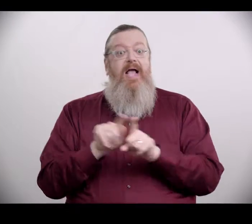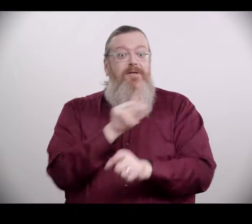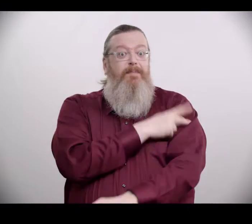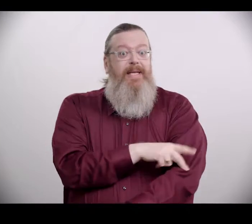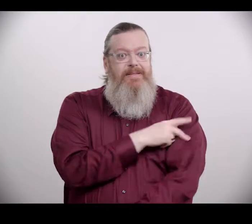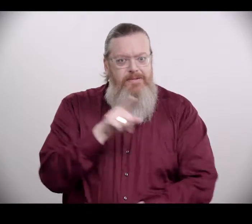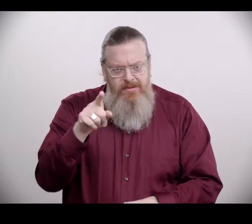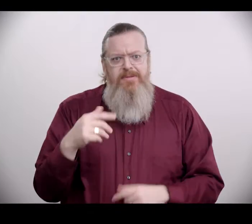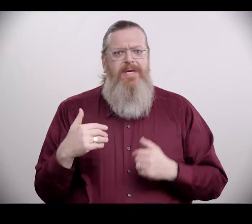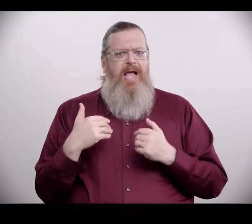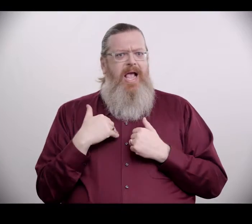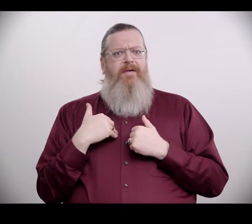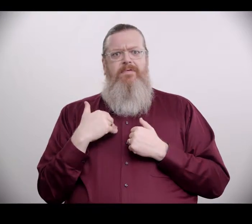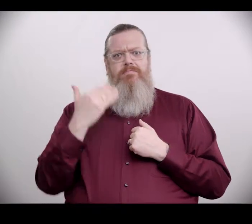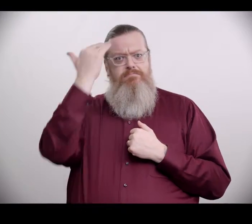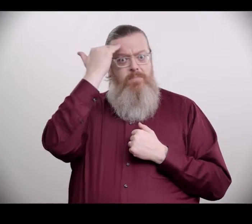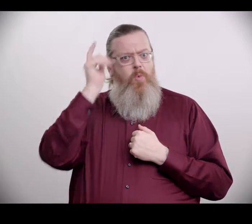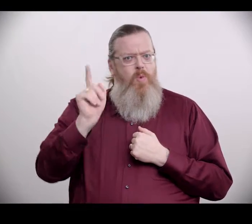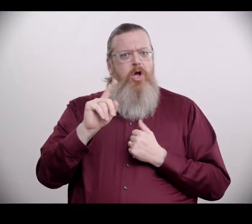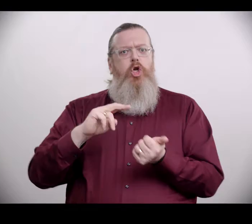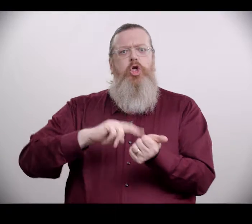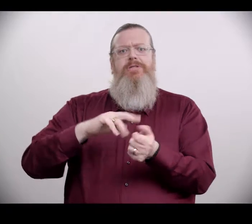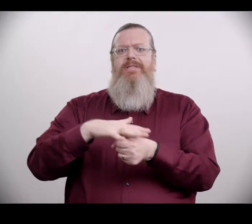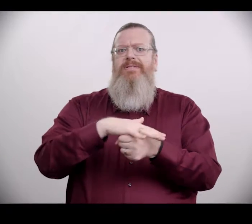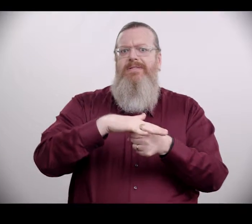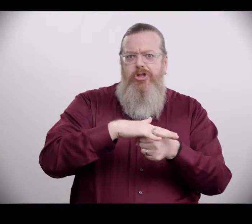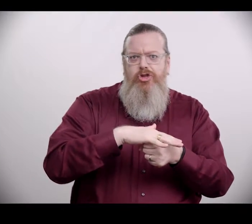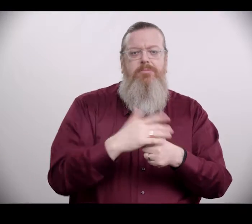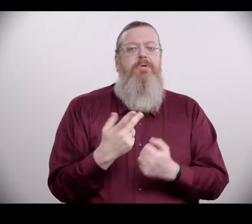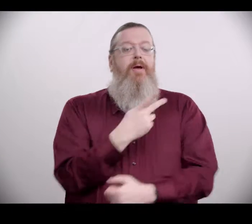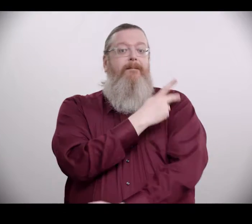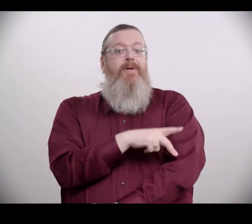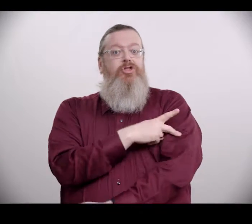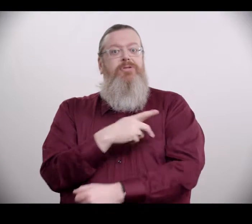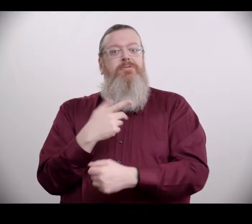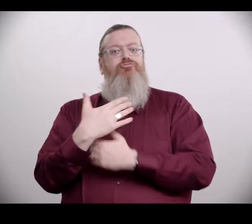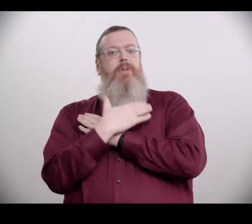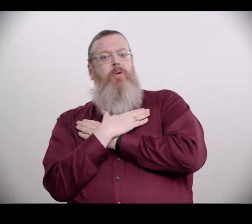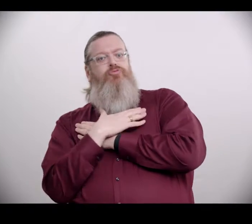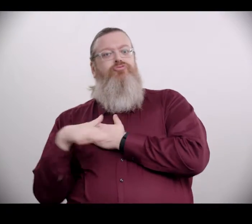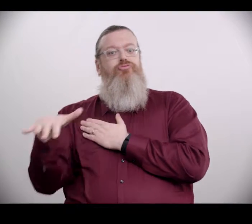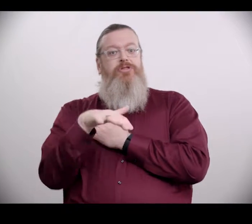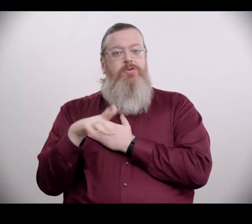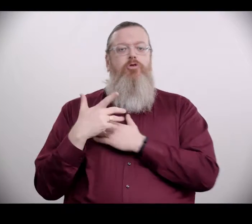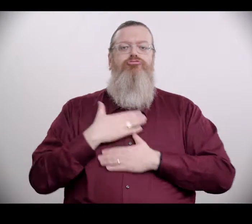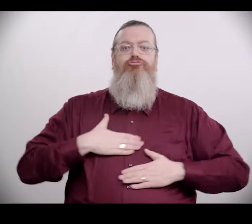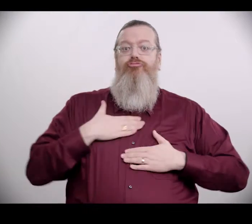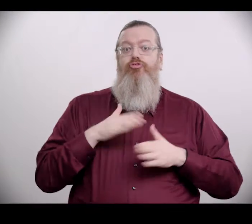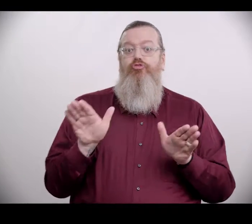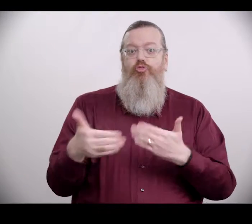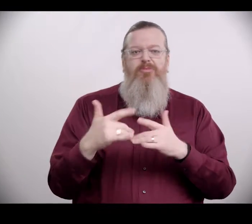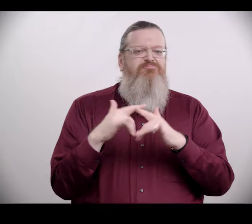o Location of the nursing station, patient lounges, recreation rooms, etc. in relationship